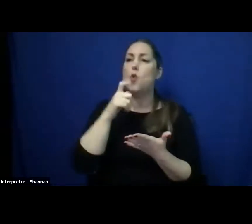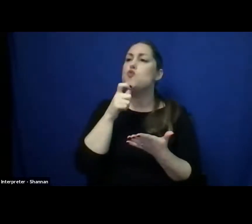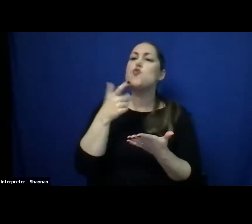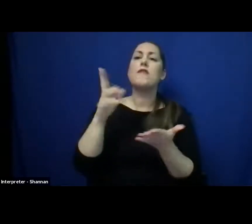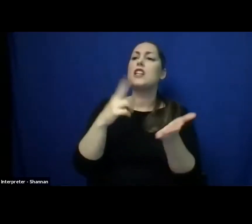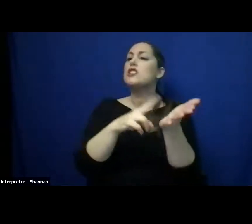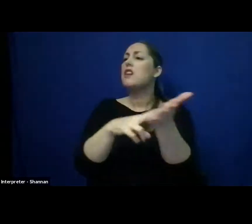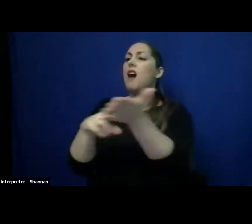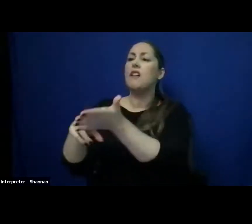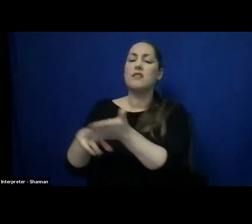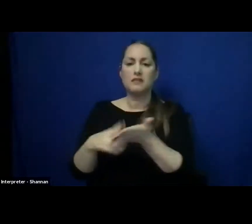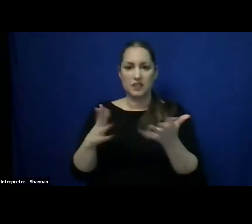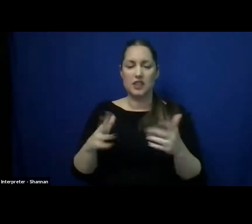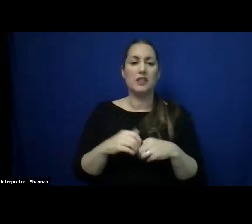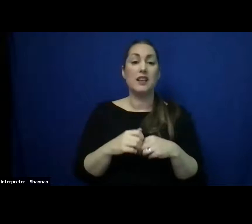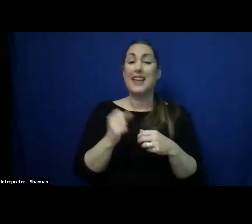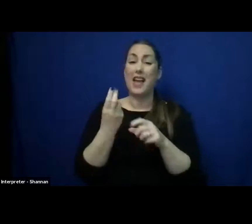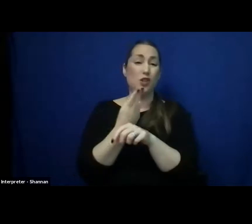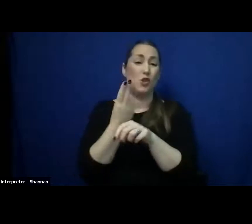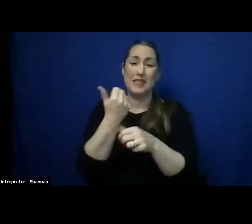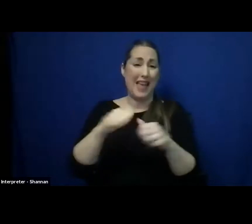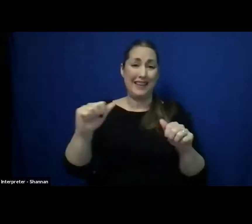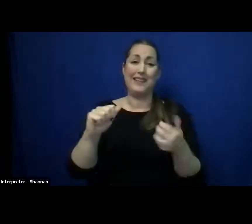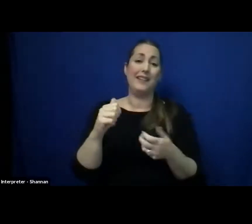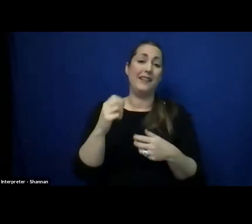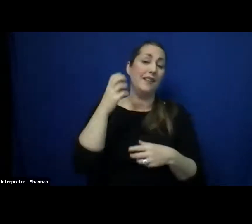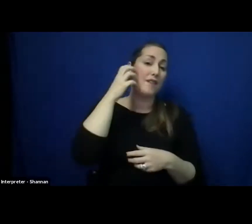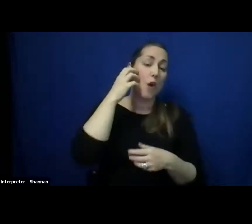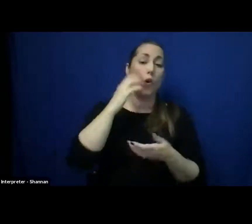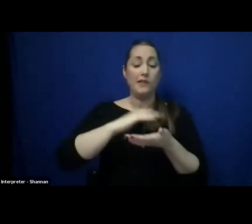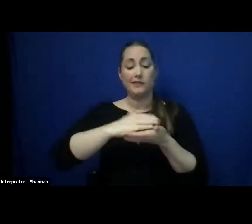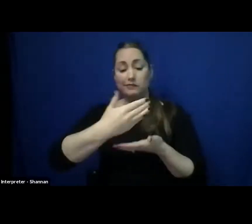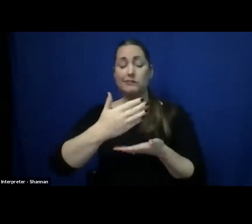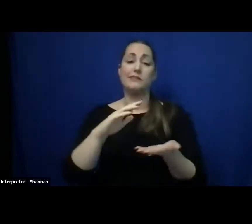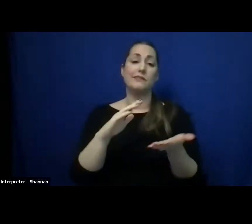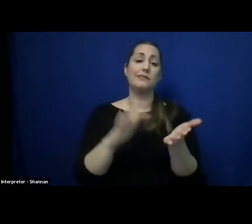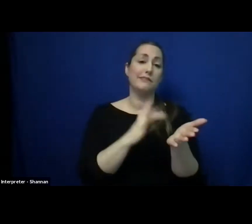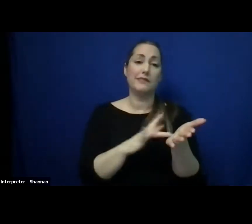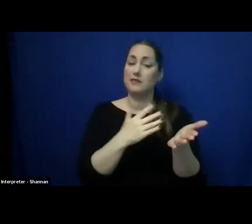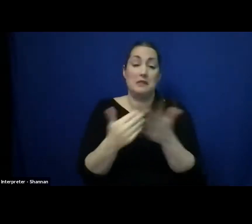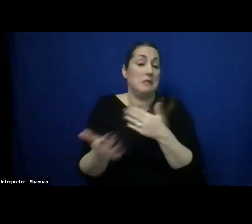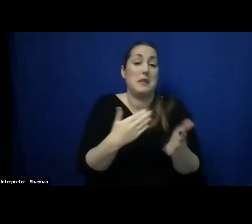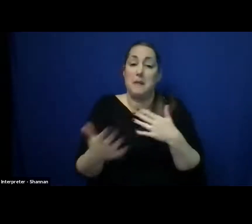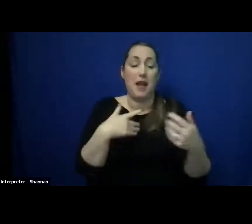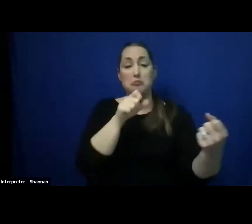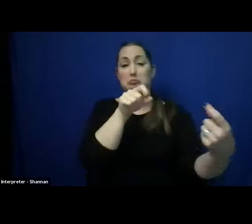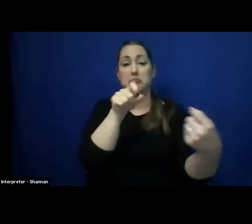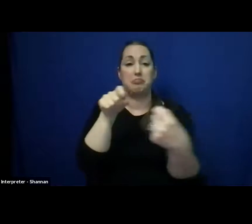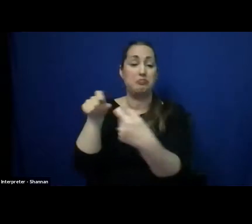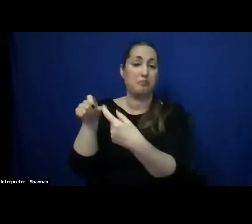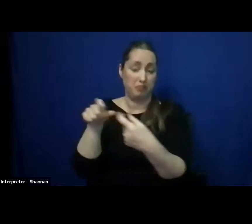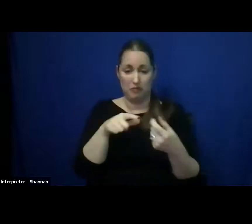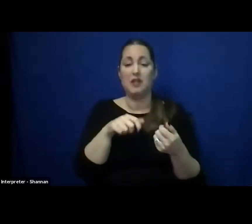on any device. And so in that way, it really, truly makes you a remote worker and allows